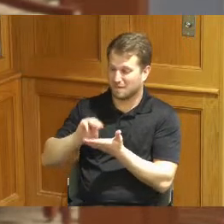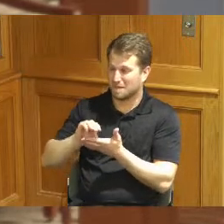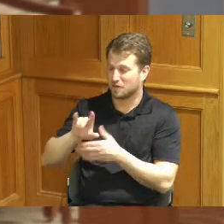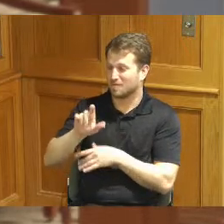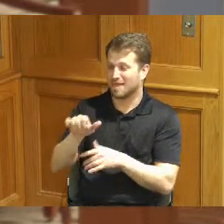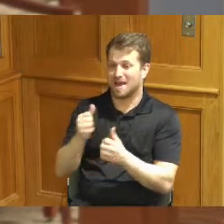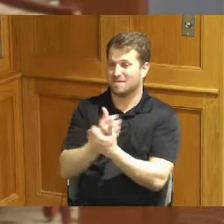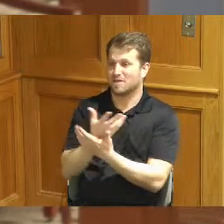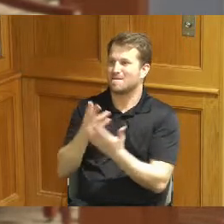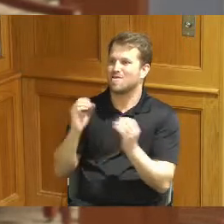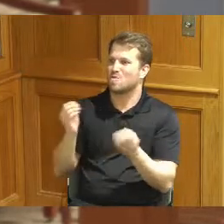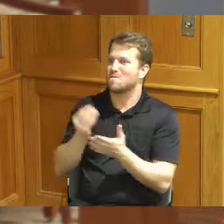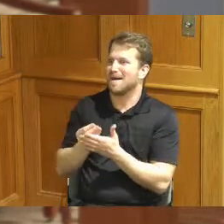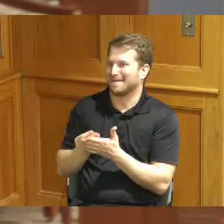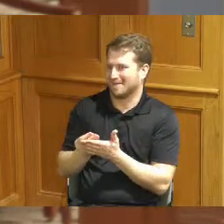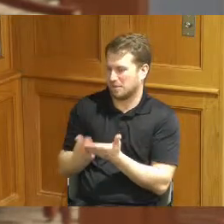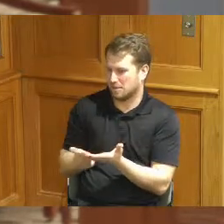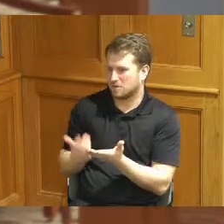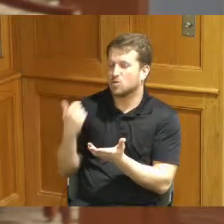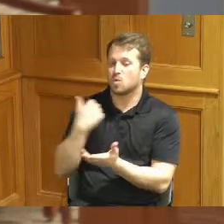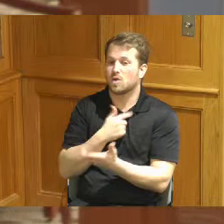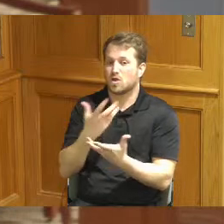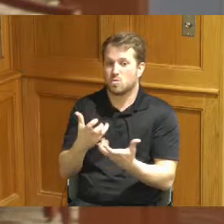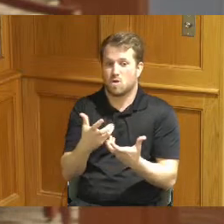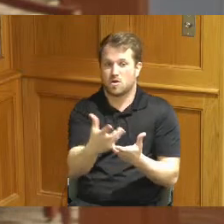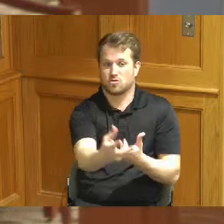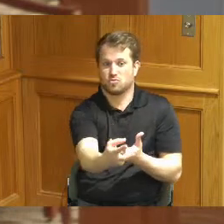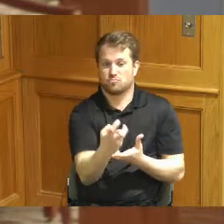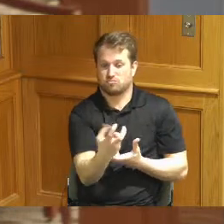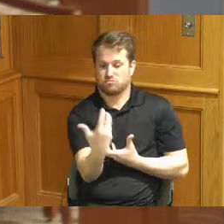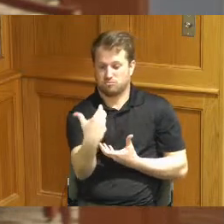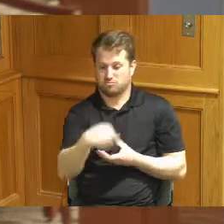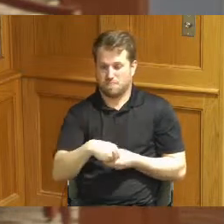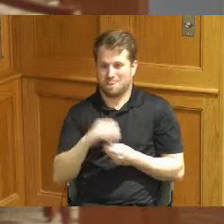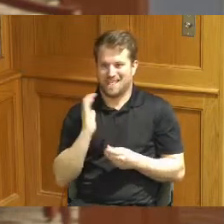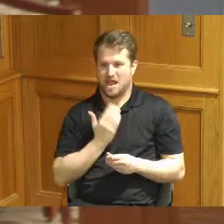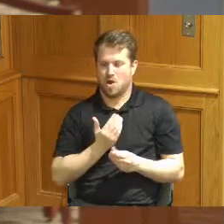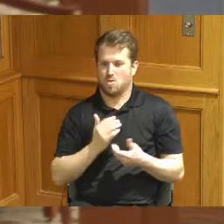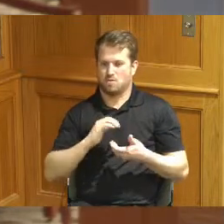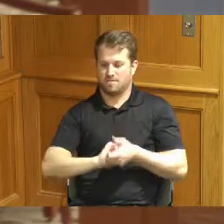into housing so we wanted to bring them into the shelter diversion program we'll fund the housing